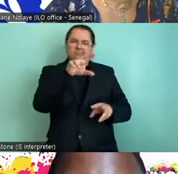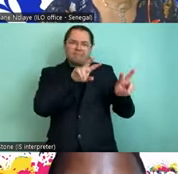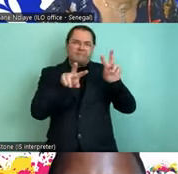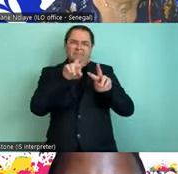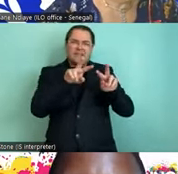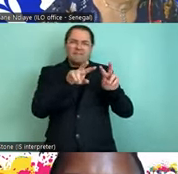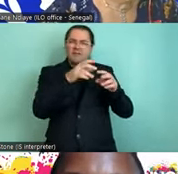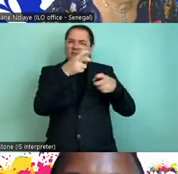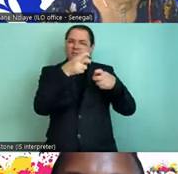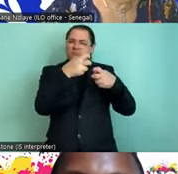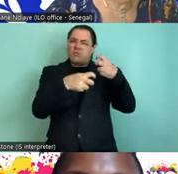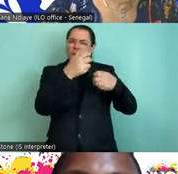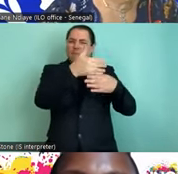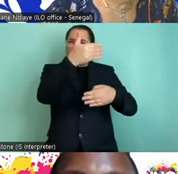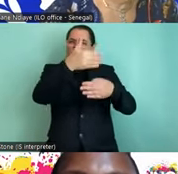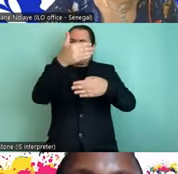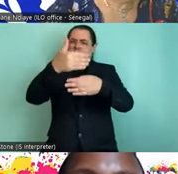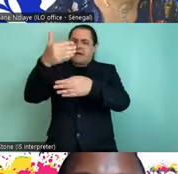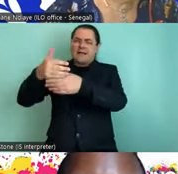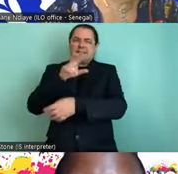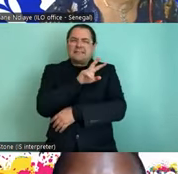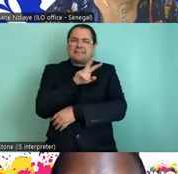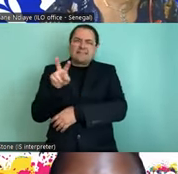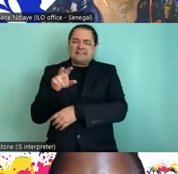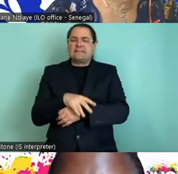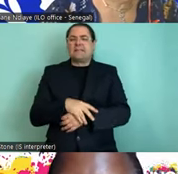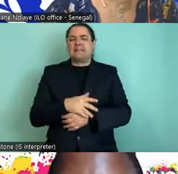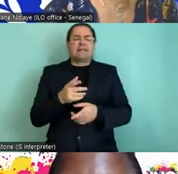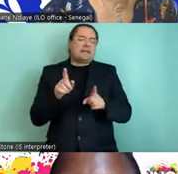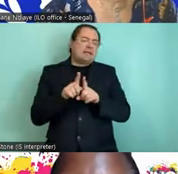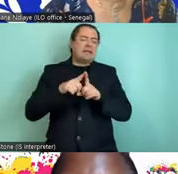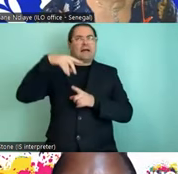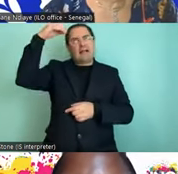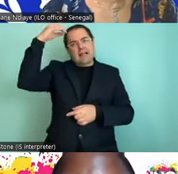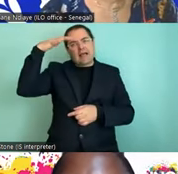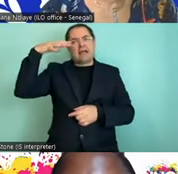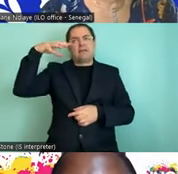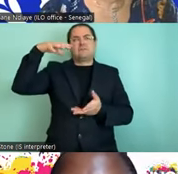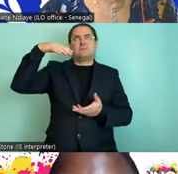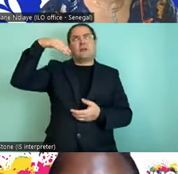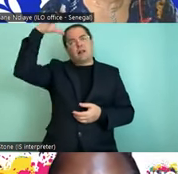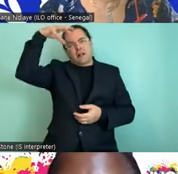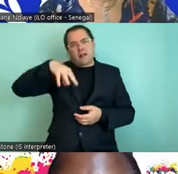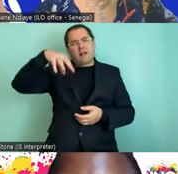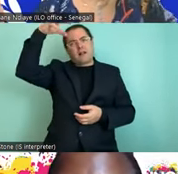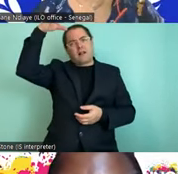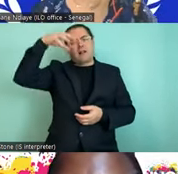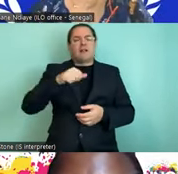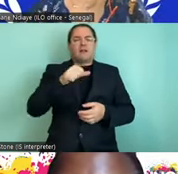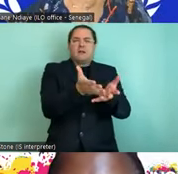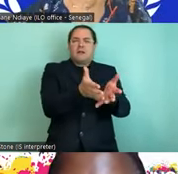needs of our doors, the height of our lights. 10:42:09 The height of our sanitizers, and